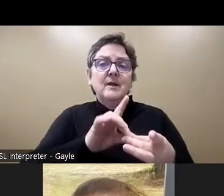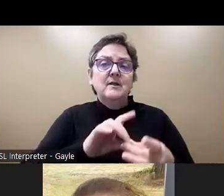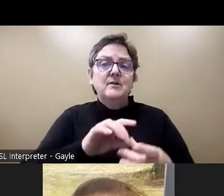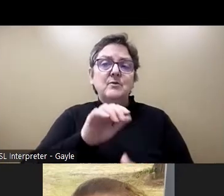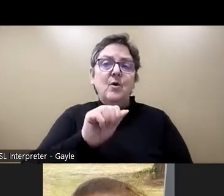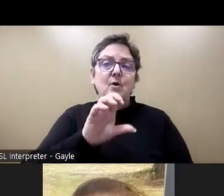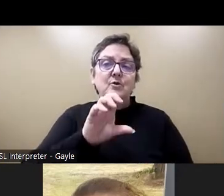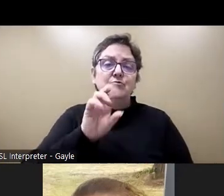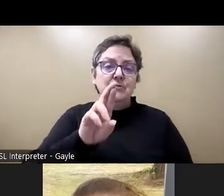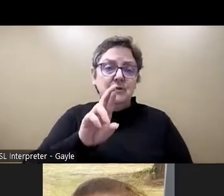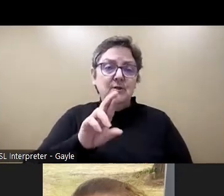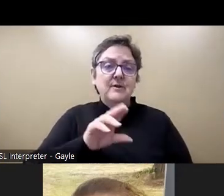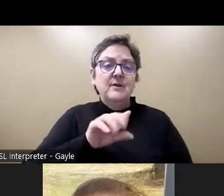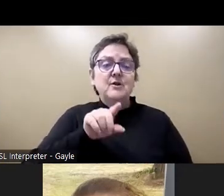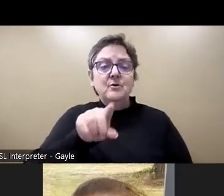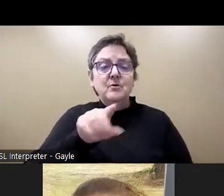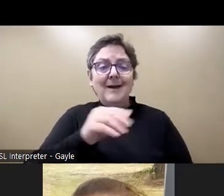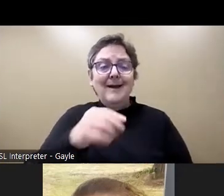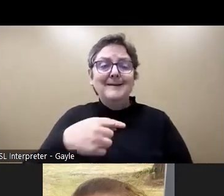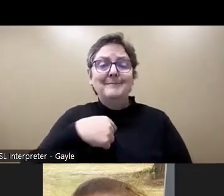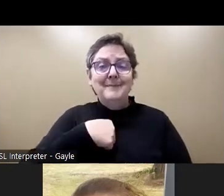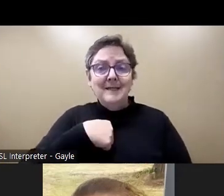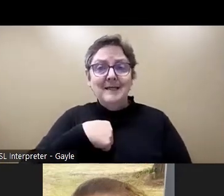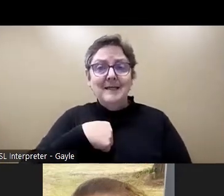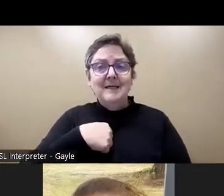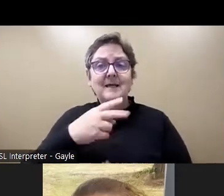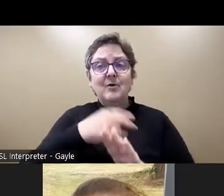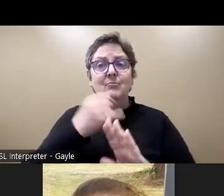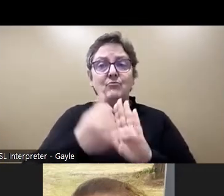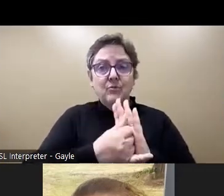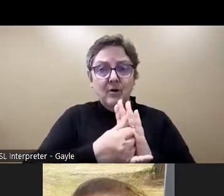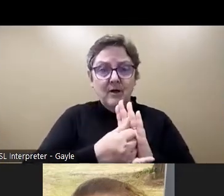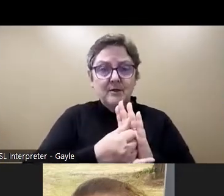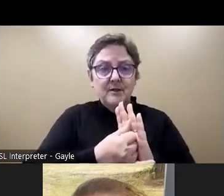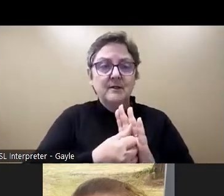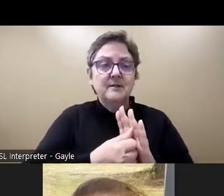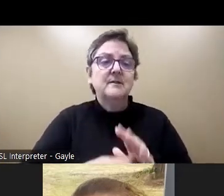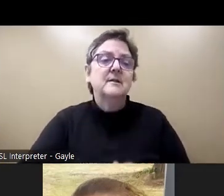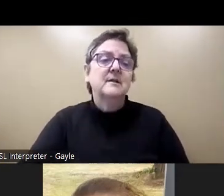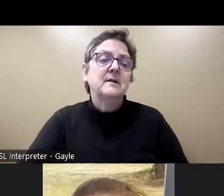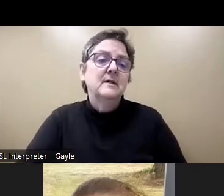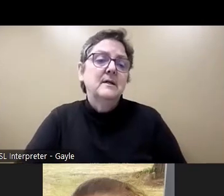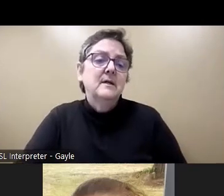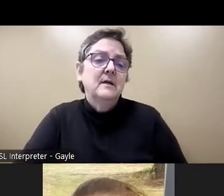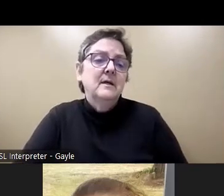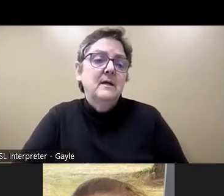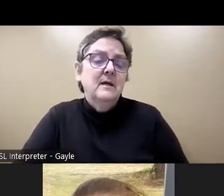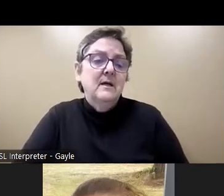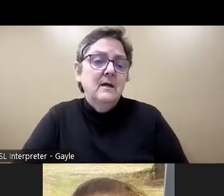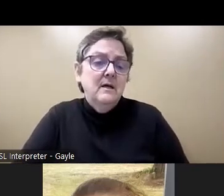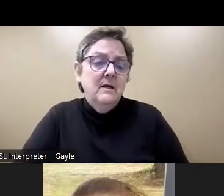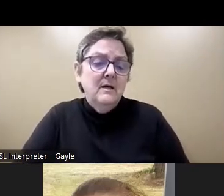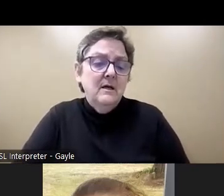uni reef together project. As I lead one of the implementing partners,